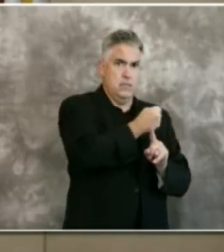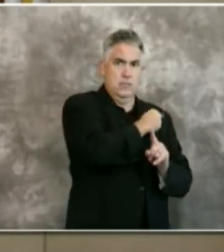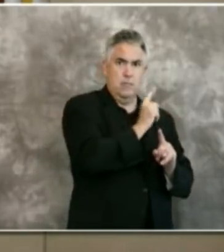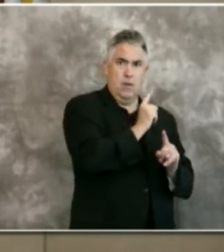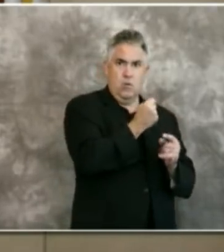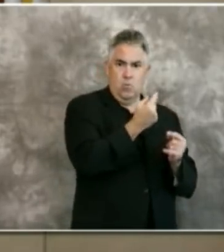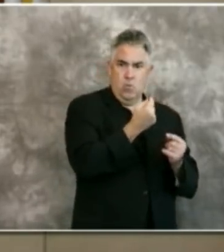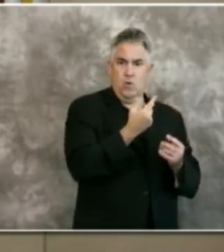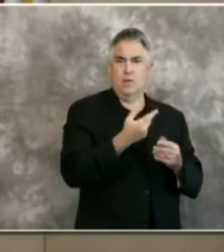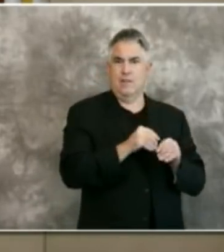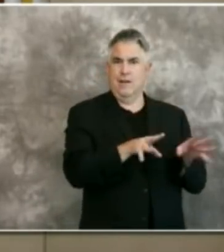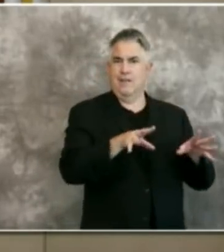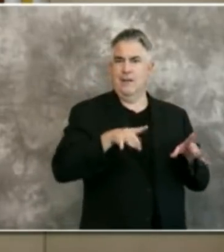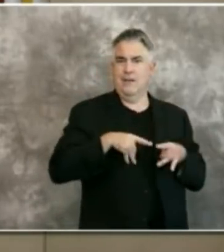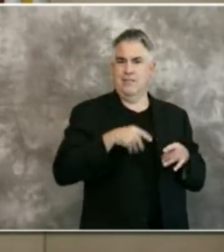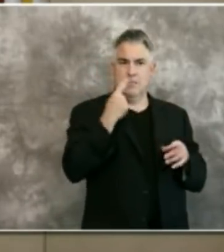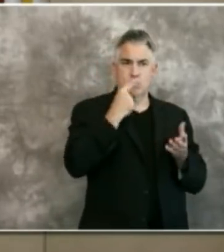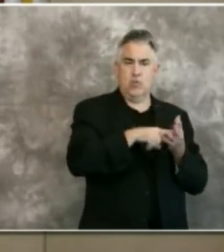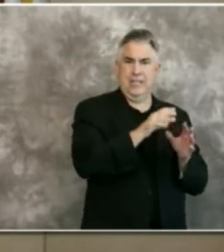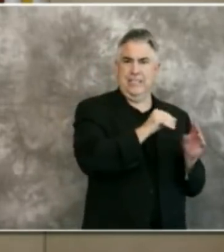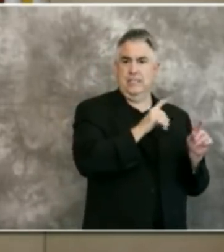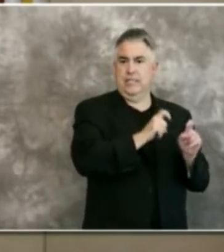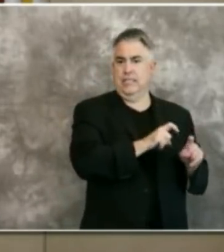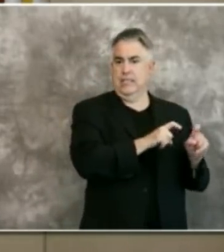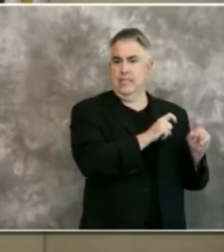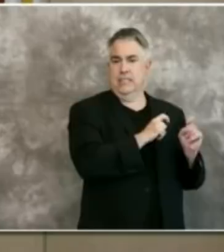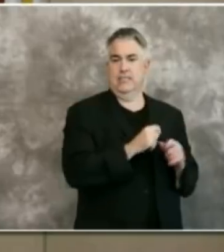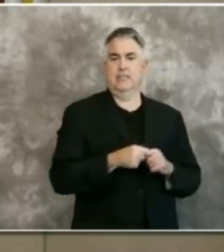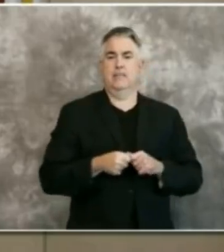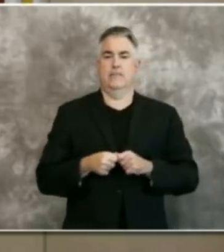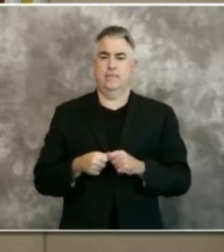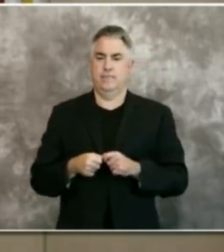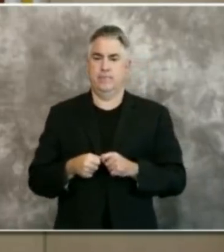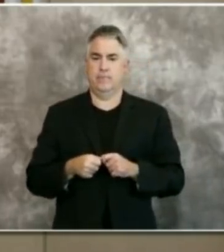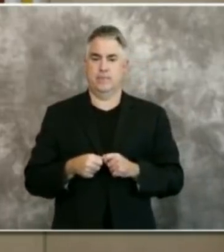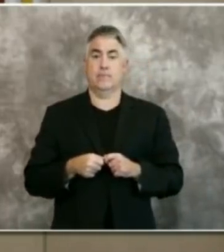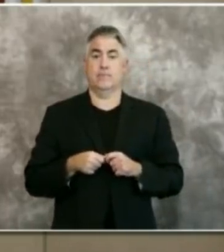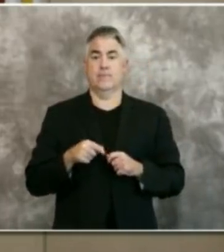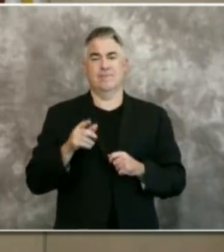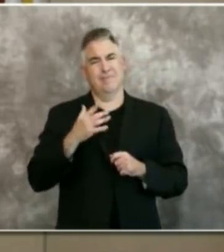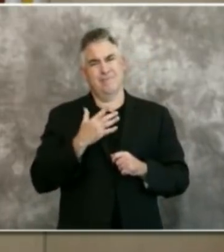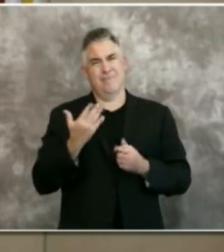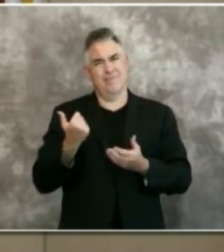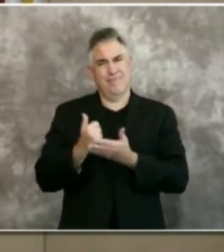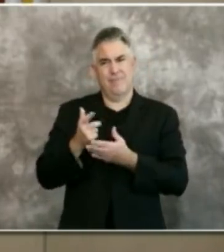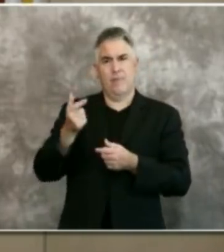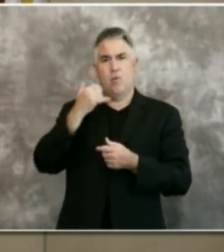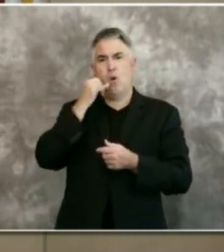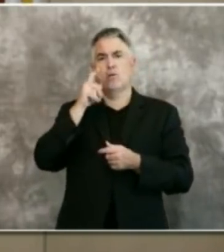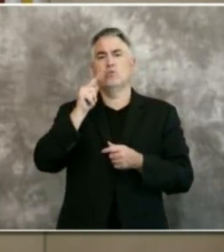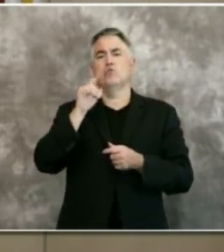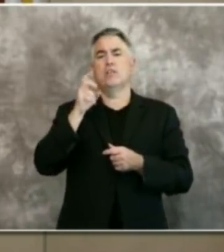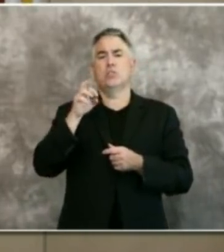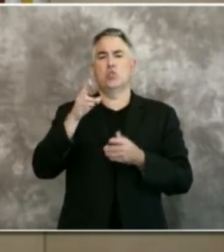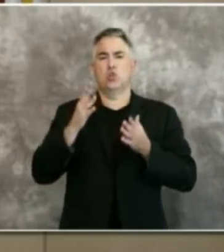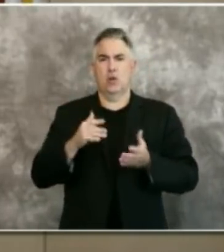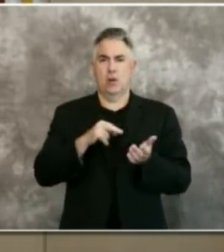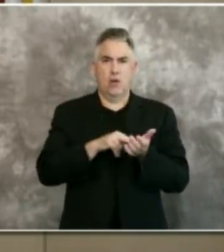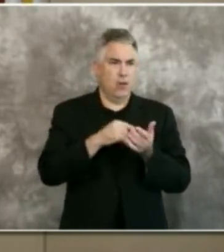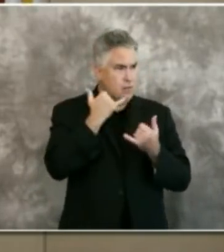OUR STAFFING RESOURCES. BRINGING ON STAFF THAT WAS ALREADY IN THE PIPELINE TO BE